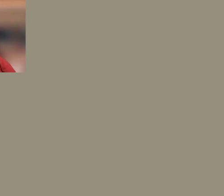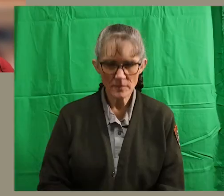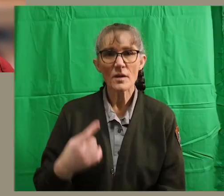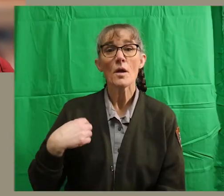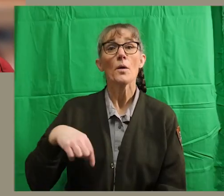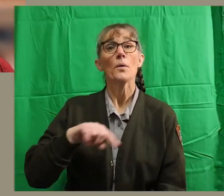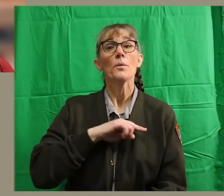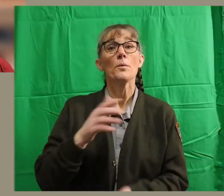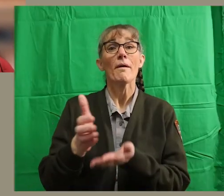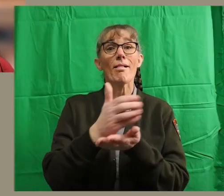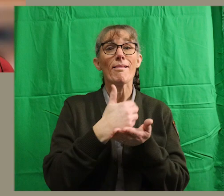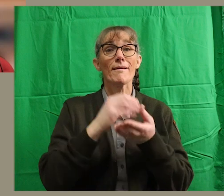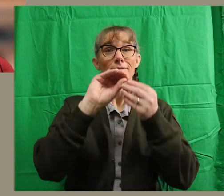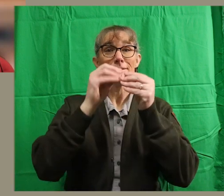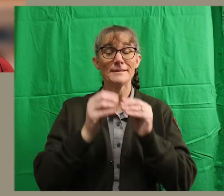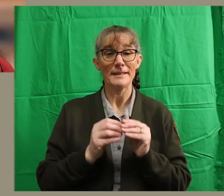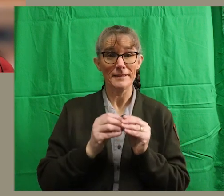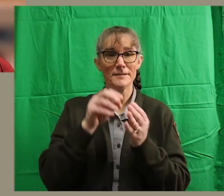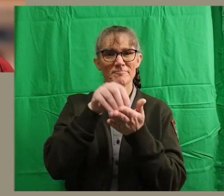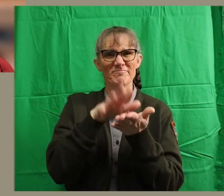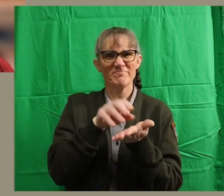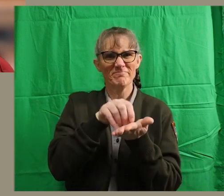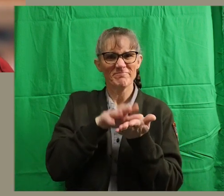So, this is a plot of our data that we collected